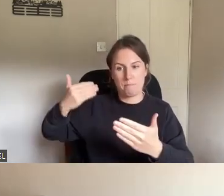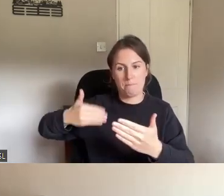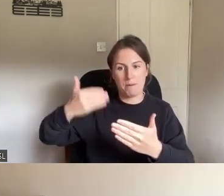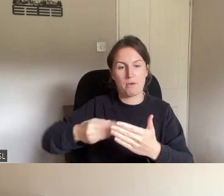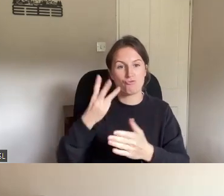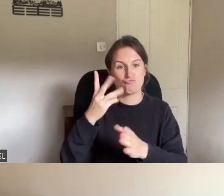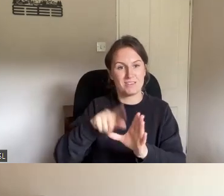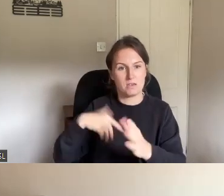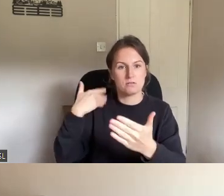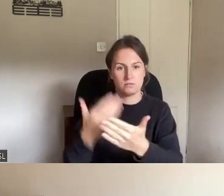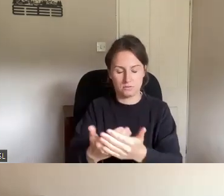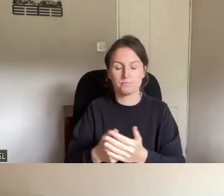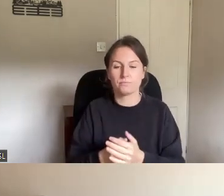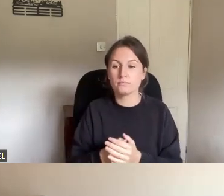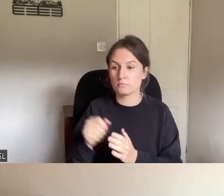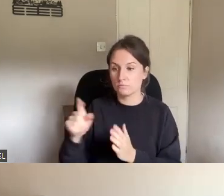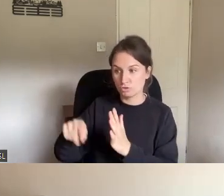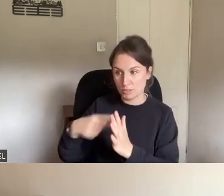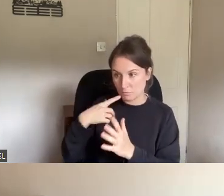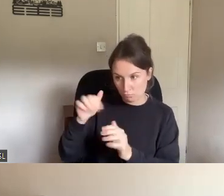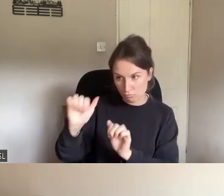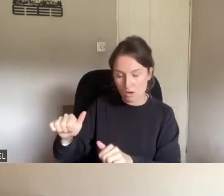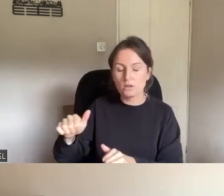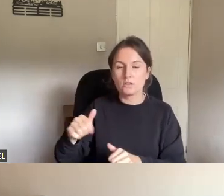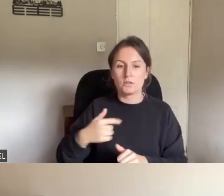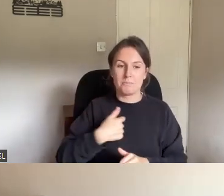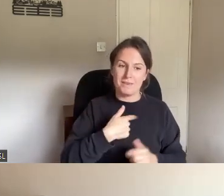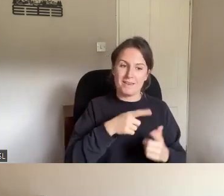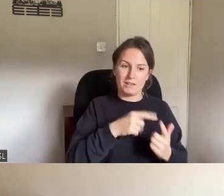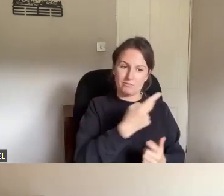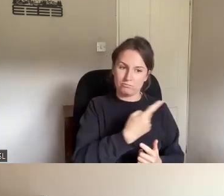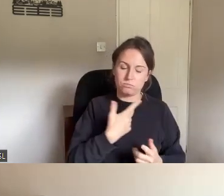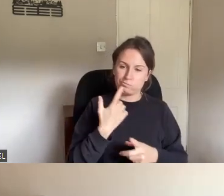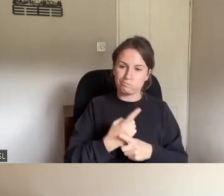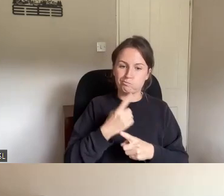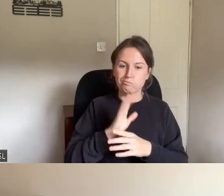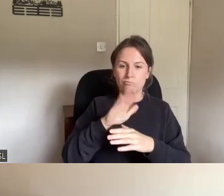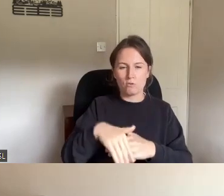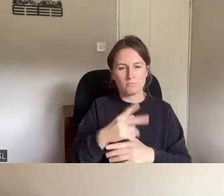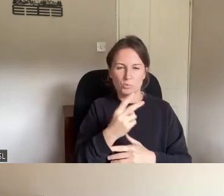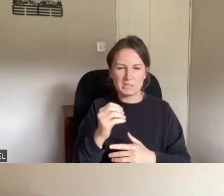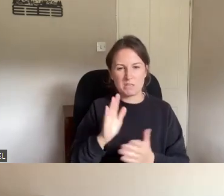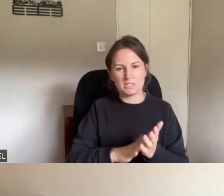As James said, Ewelina and I are going to be talking now for maybe about 20 minutes, answering some of the questions